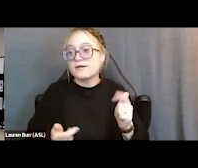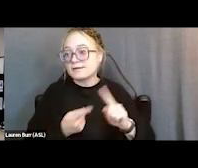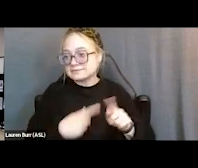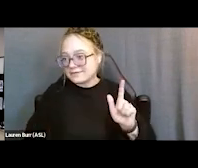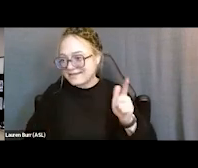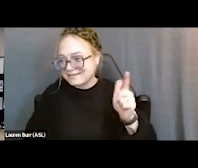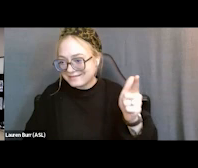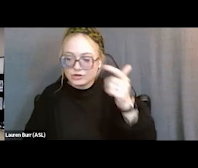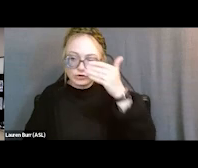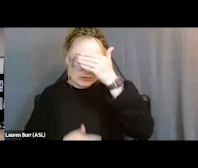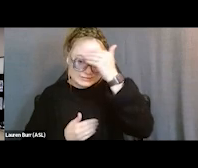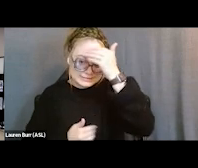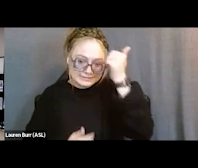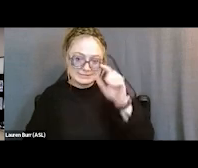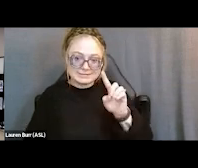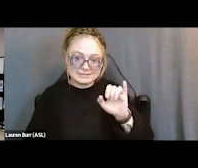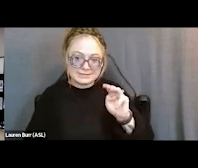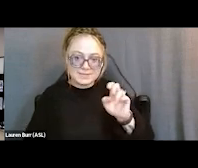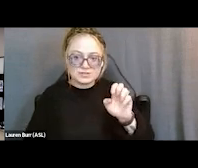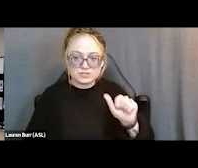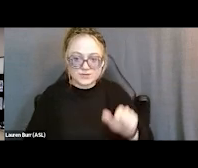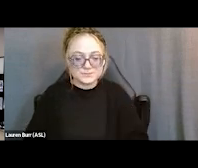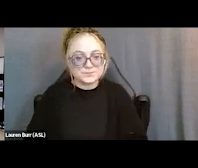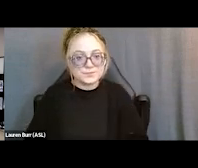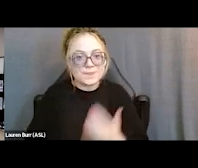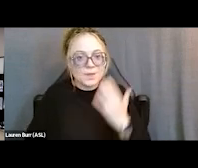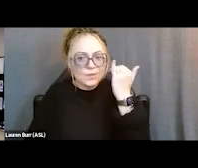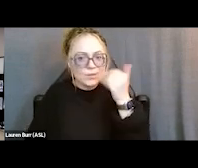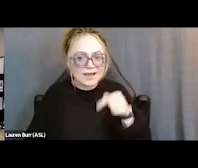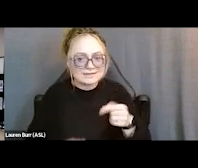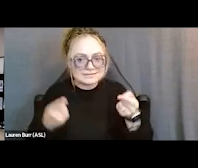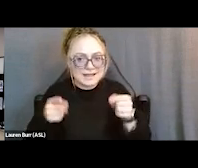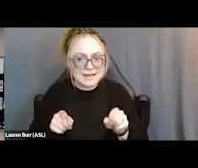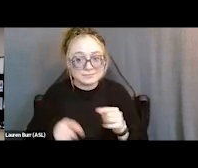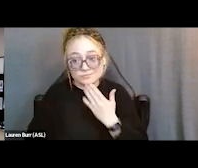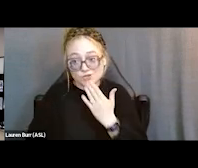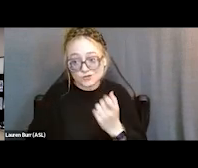Okay, why does psychosis occur? Really great question. We don't really know,